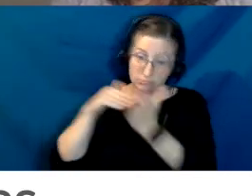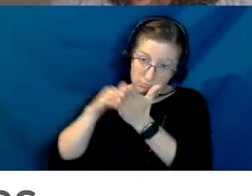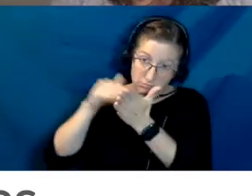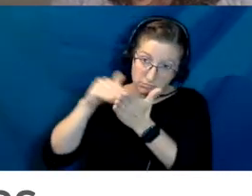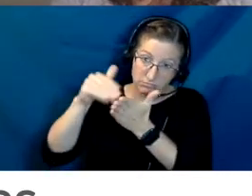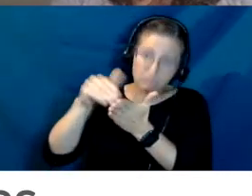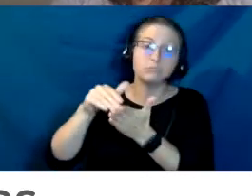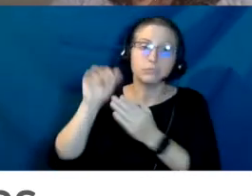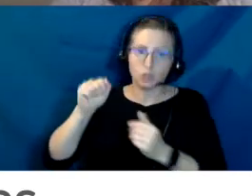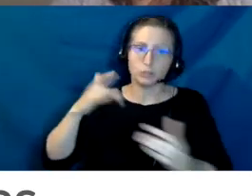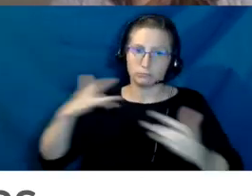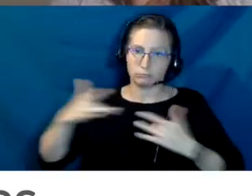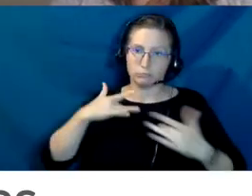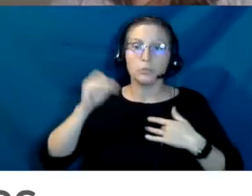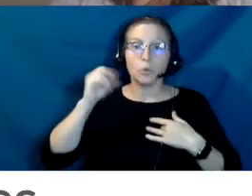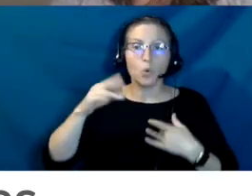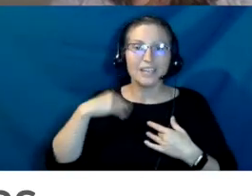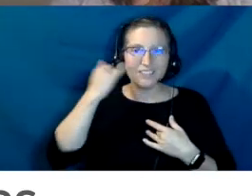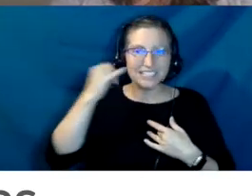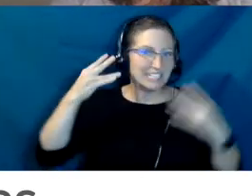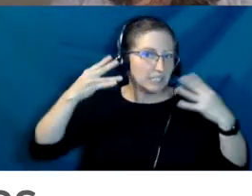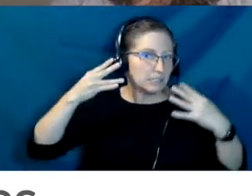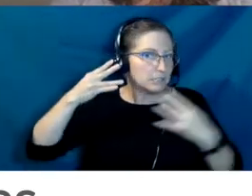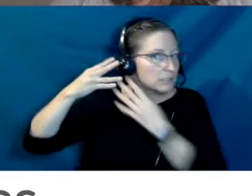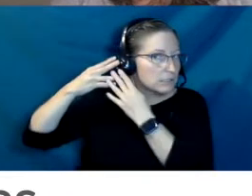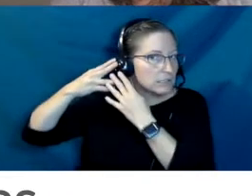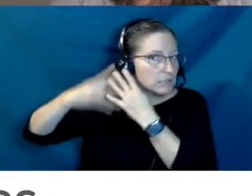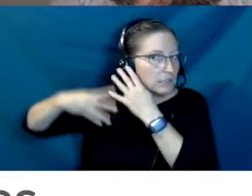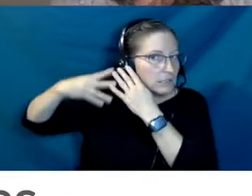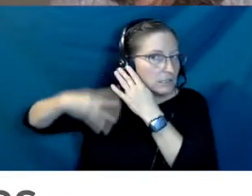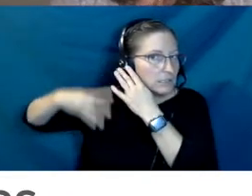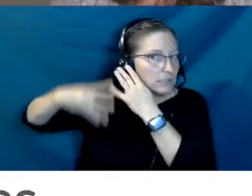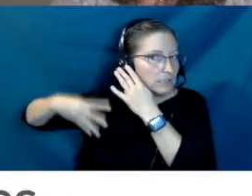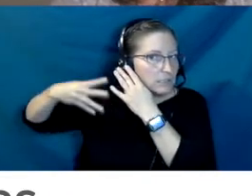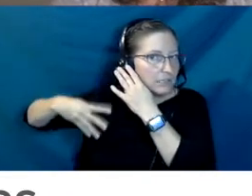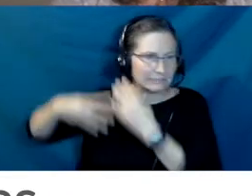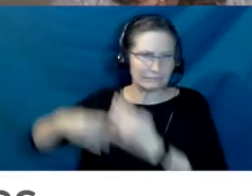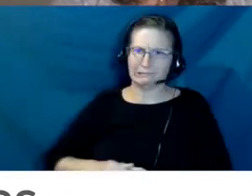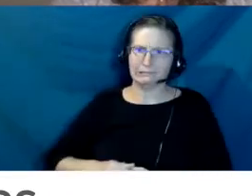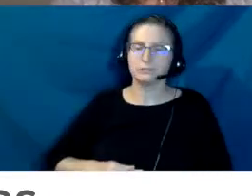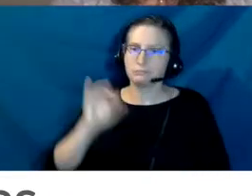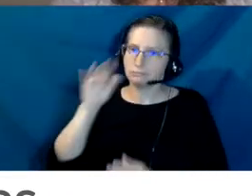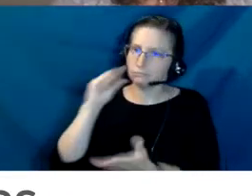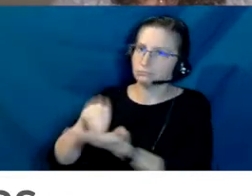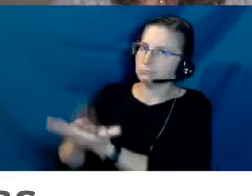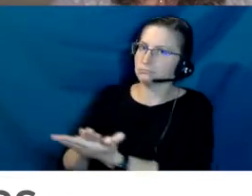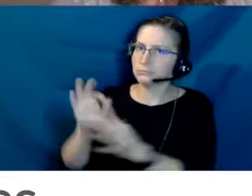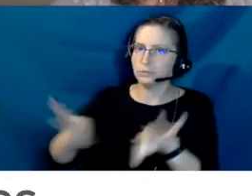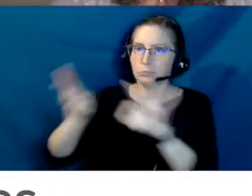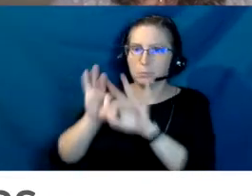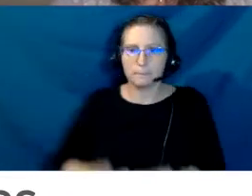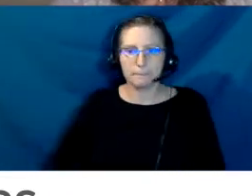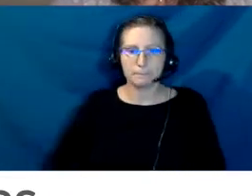concern as well. Or if you see discharge from a child's ear, that's important to note.